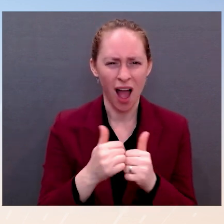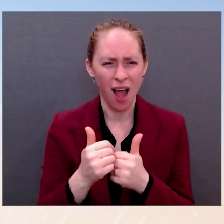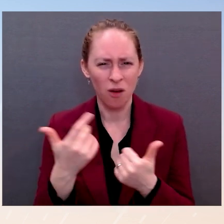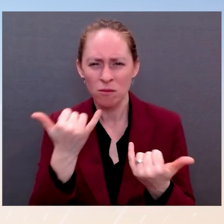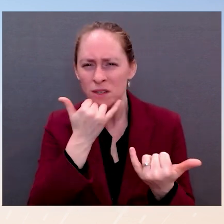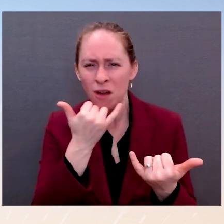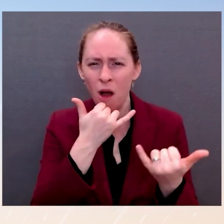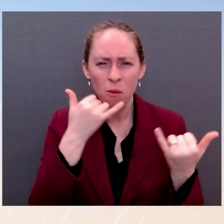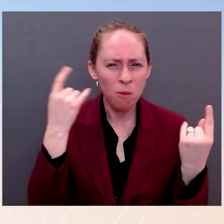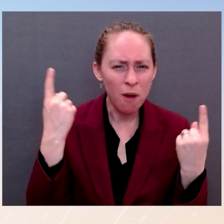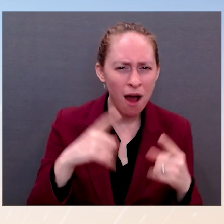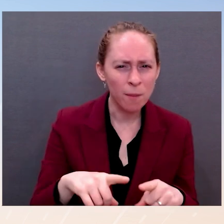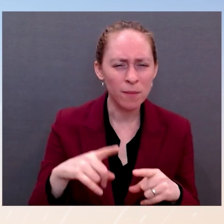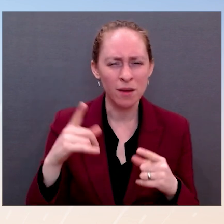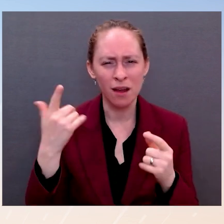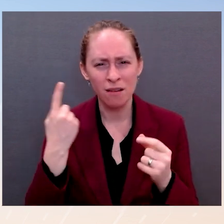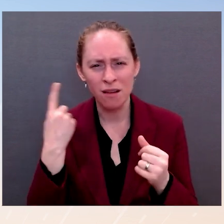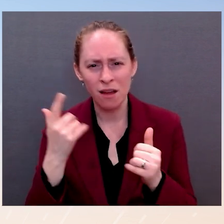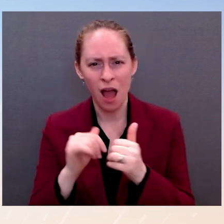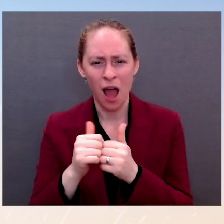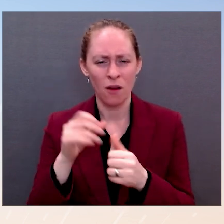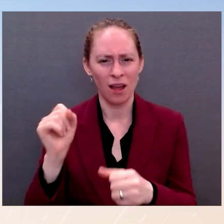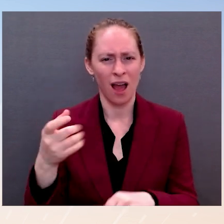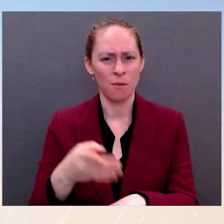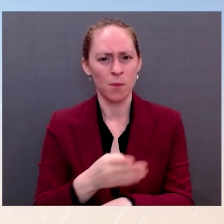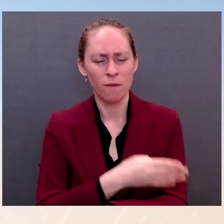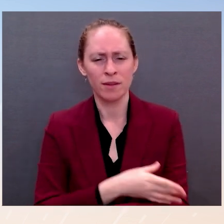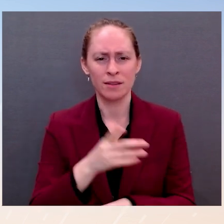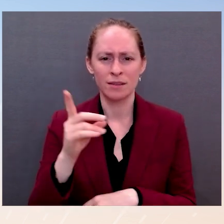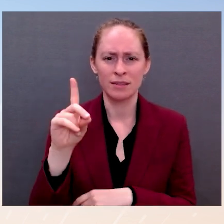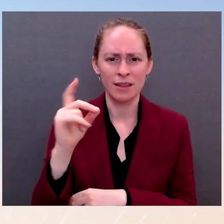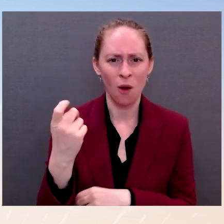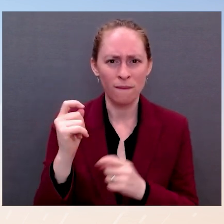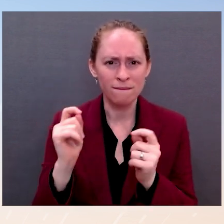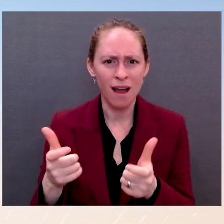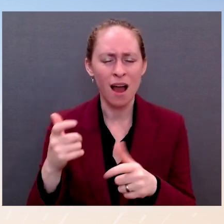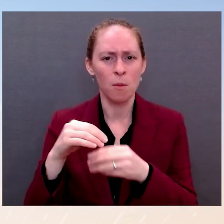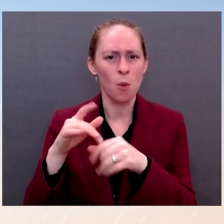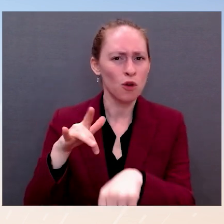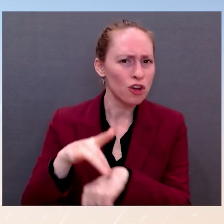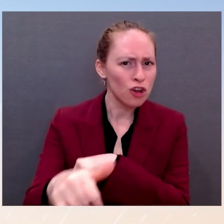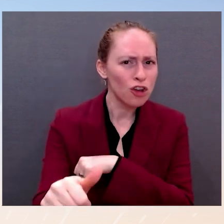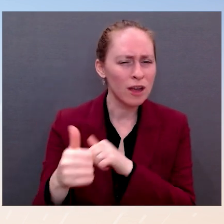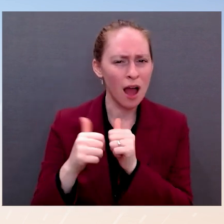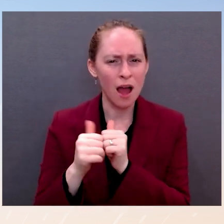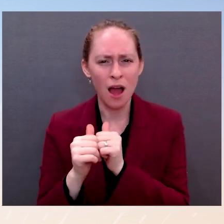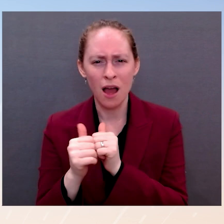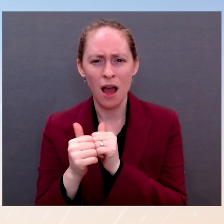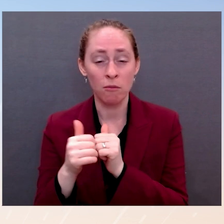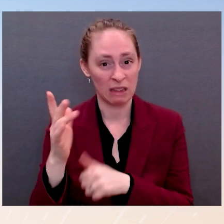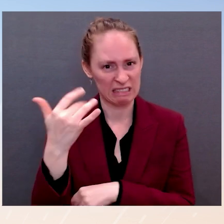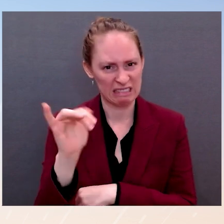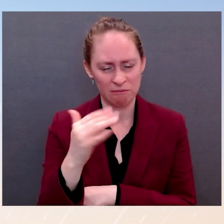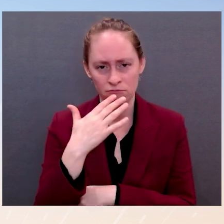treating cancer, diagnosing cancer earlier. And despite that, we still see this incredible gap.